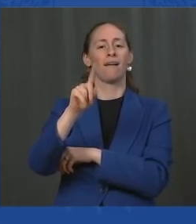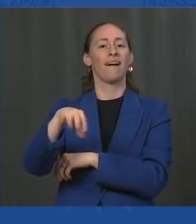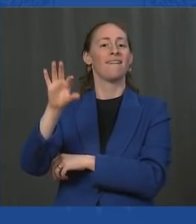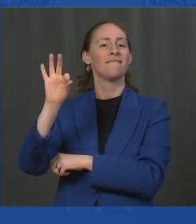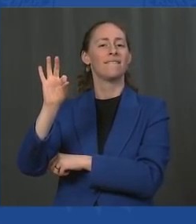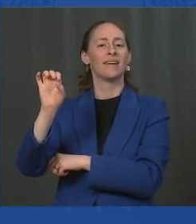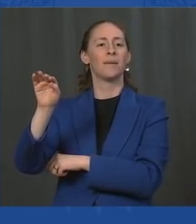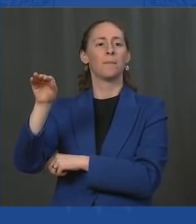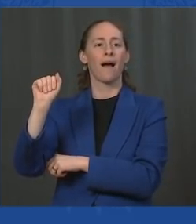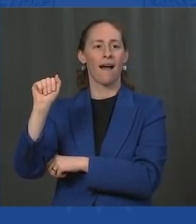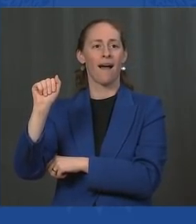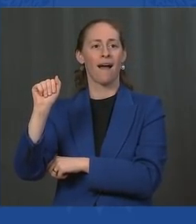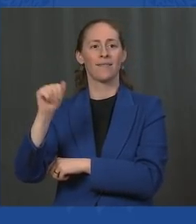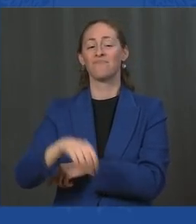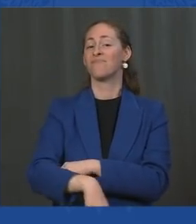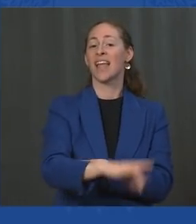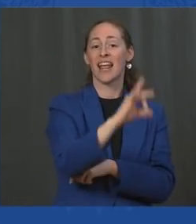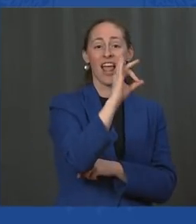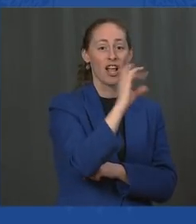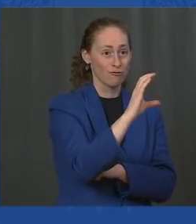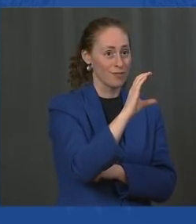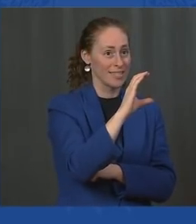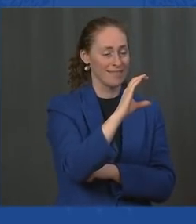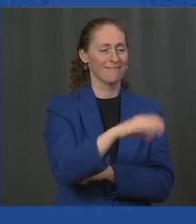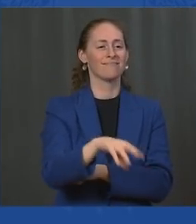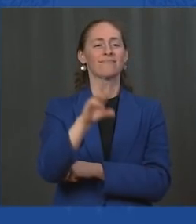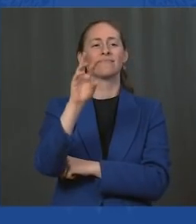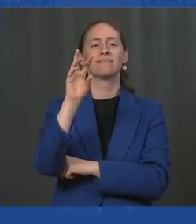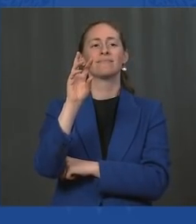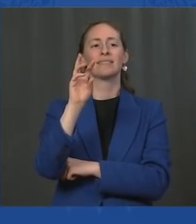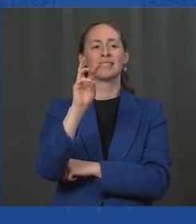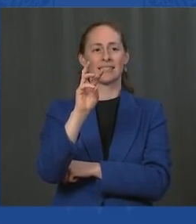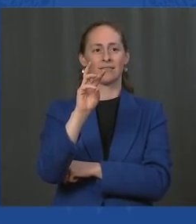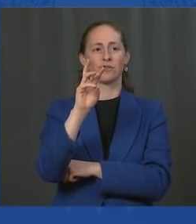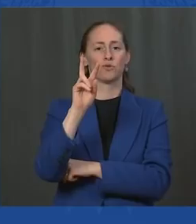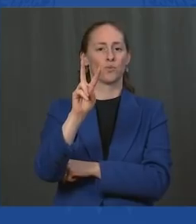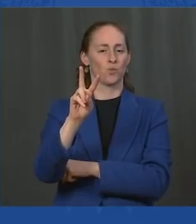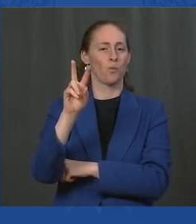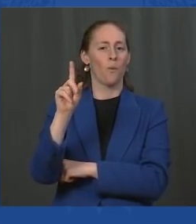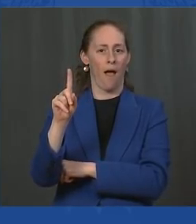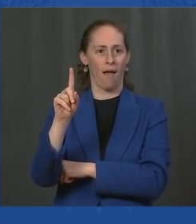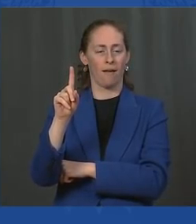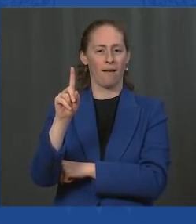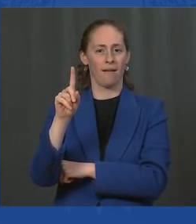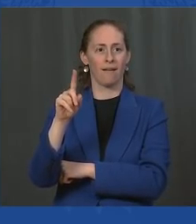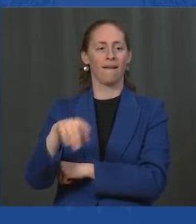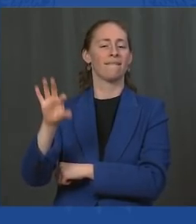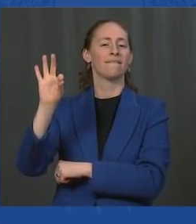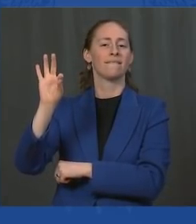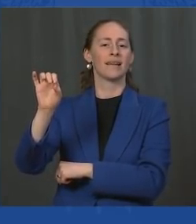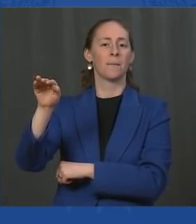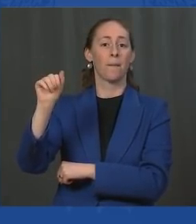1-800-621-FEMA -- F-E-M-A.